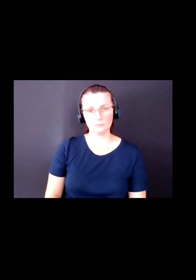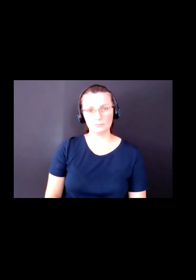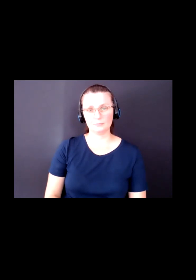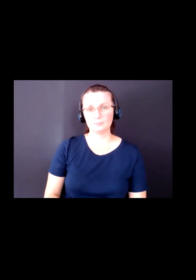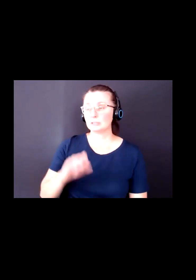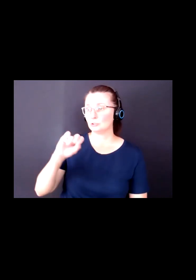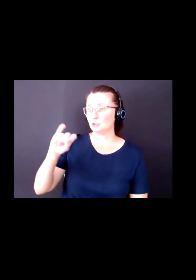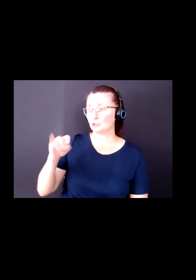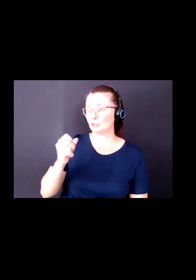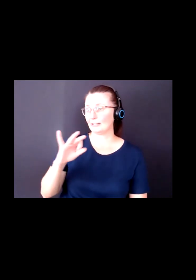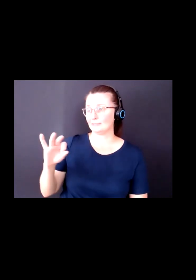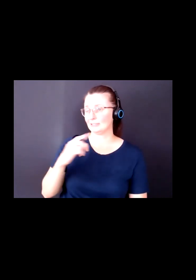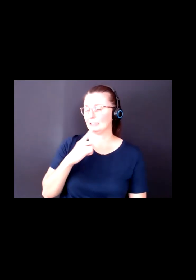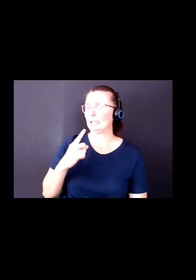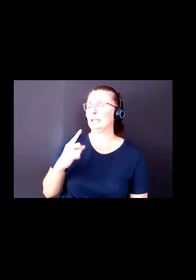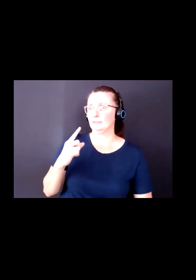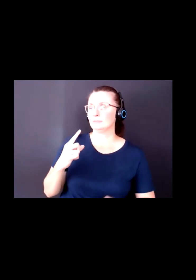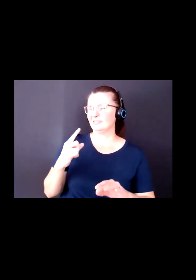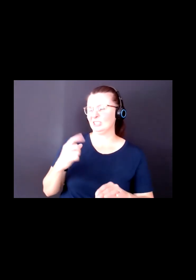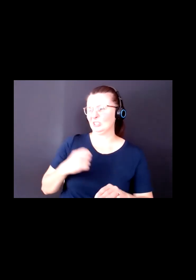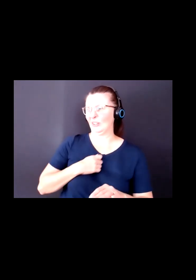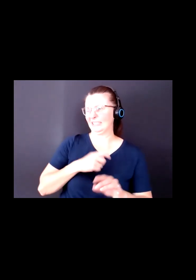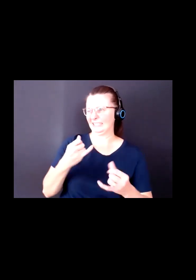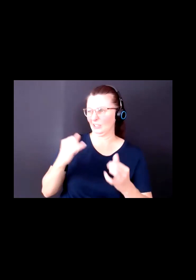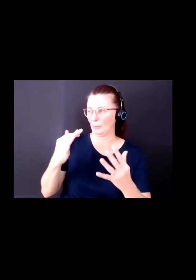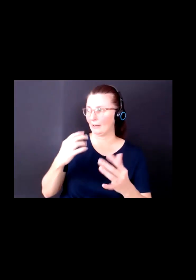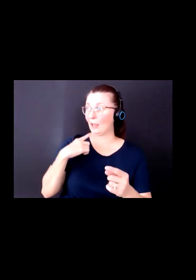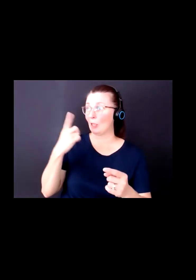looks like Naomi has her computer back up. Or something back up. And just -- thank you.